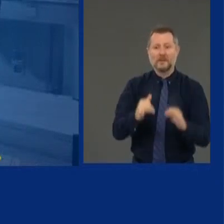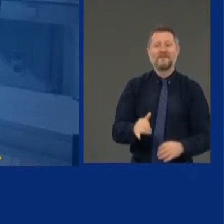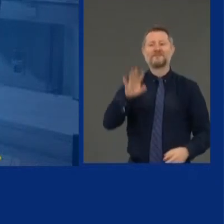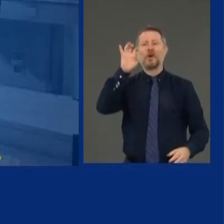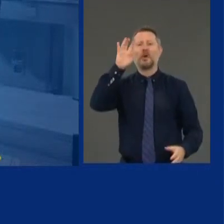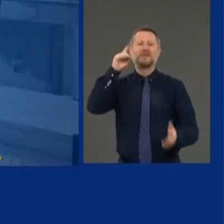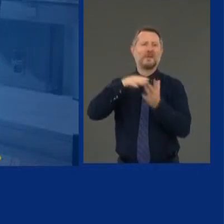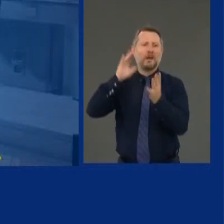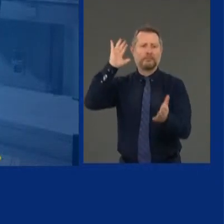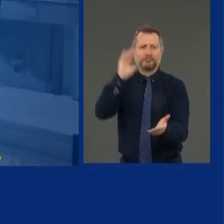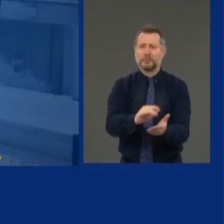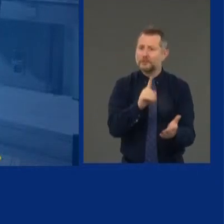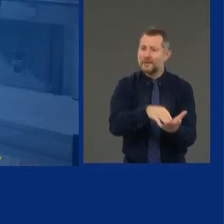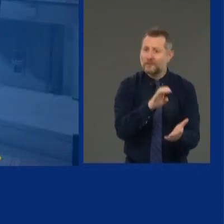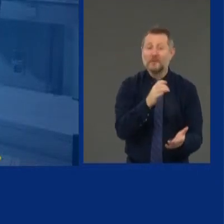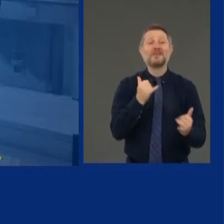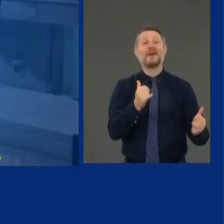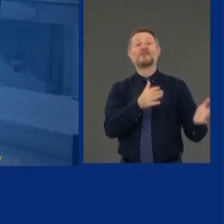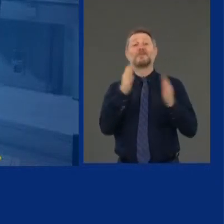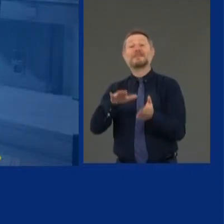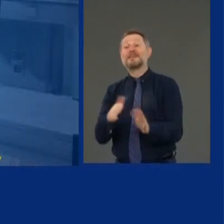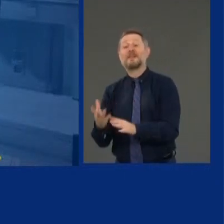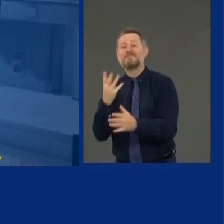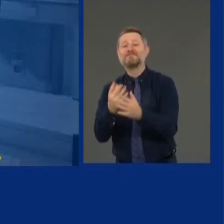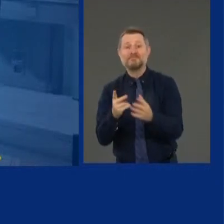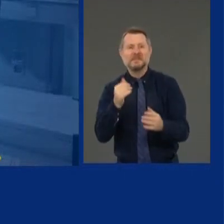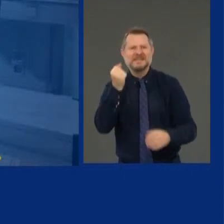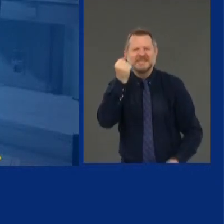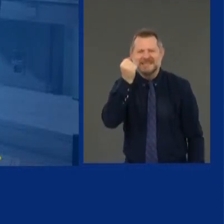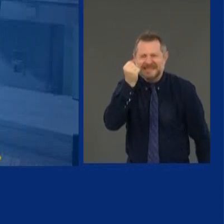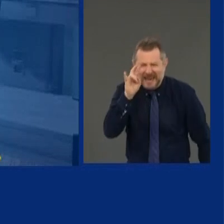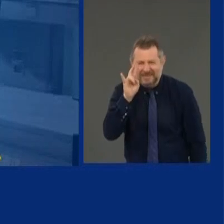LEVEL SINCE WE STARTED. AMEN, 1400 NUMBER OF DEATHS.